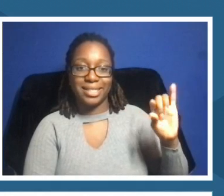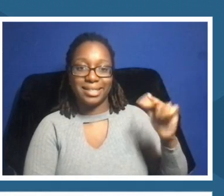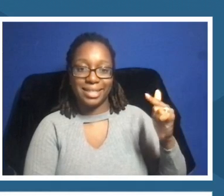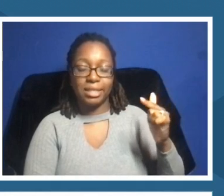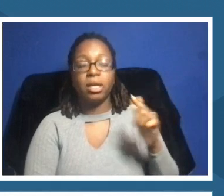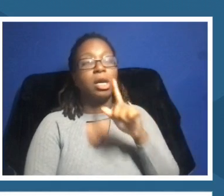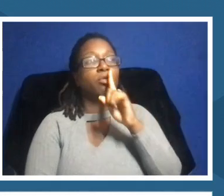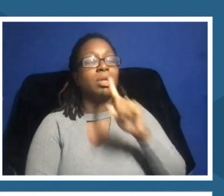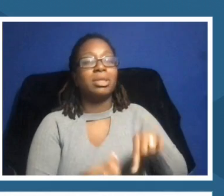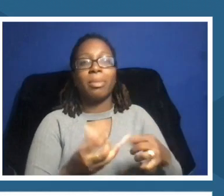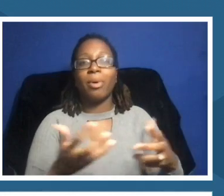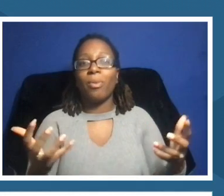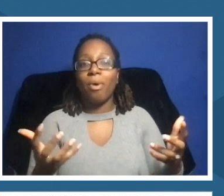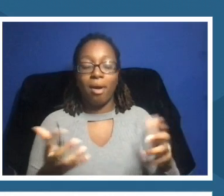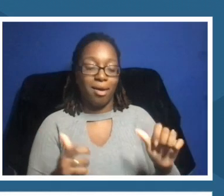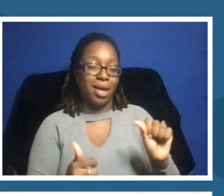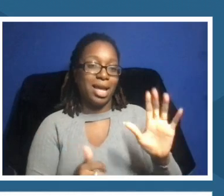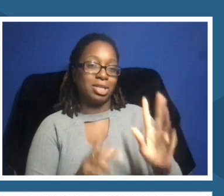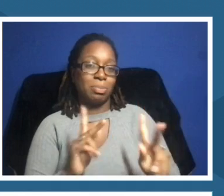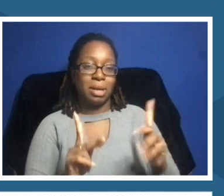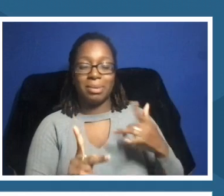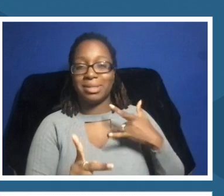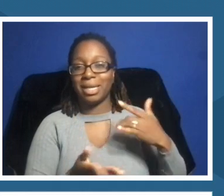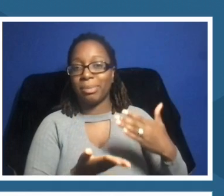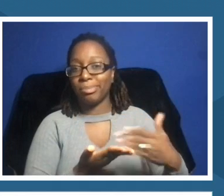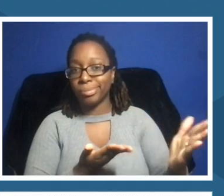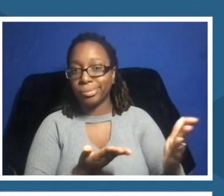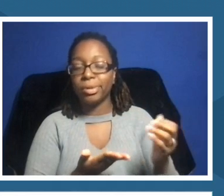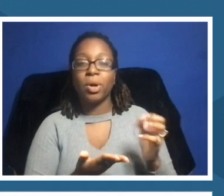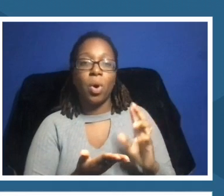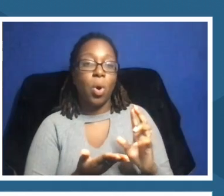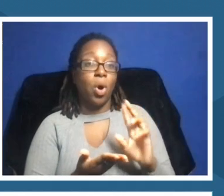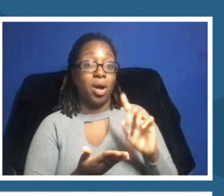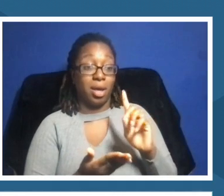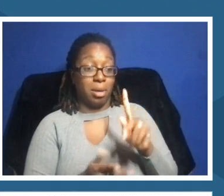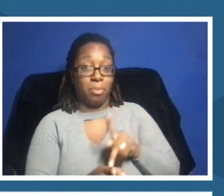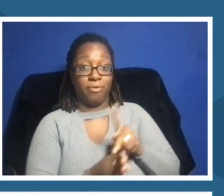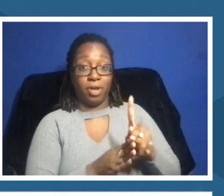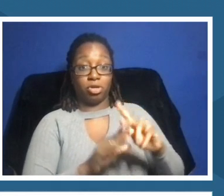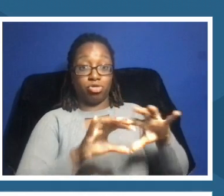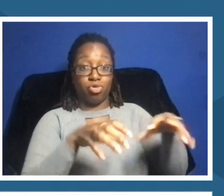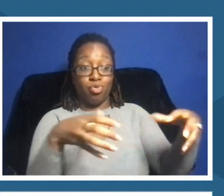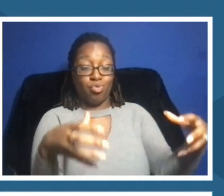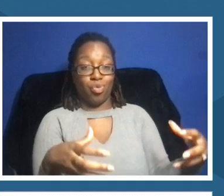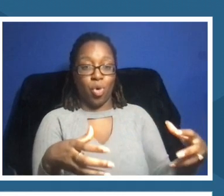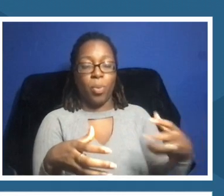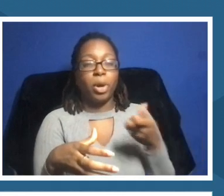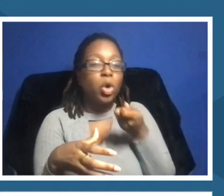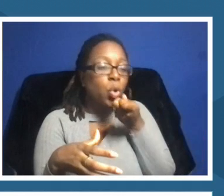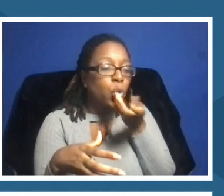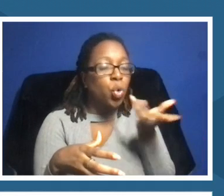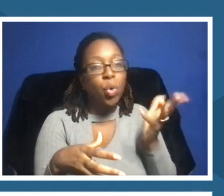times excluded or underrepresented in professional spaces particularly in